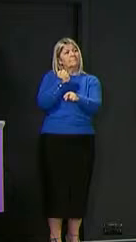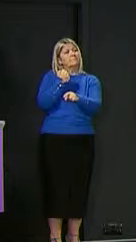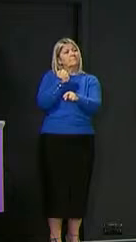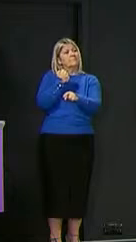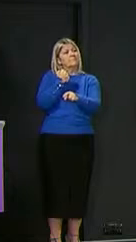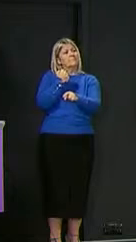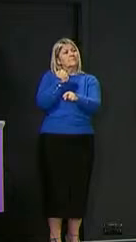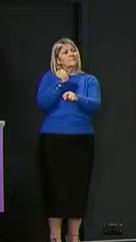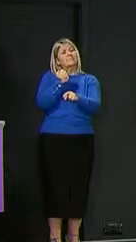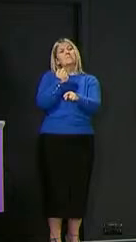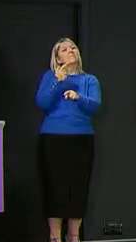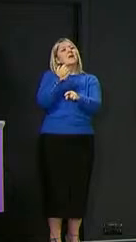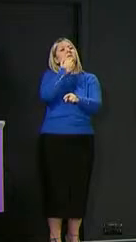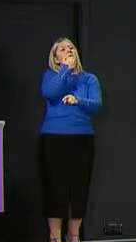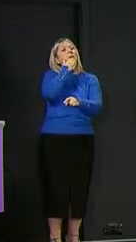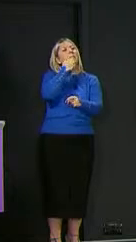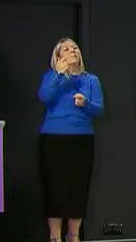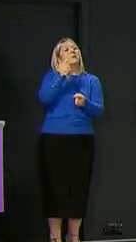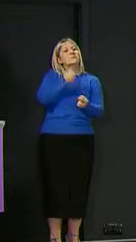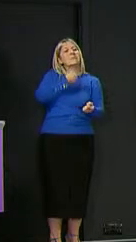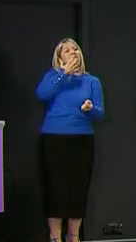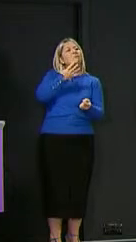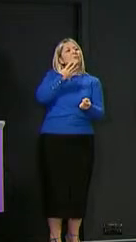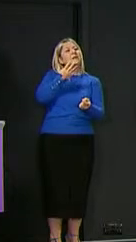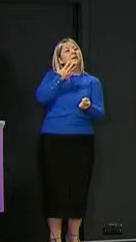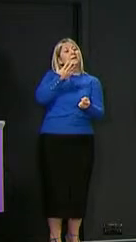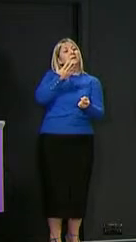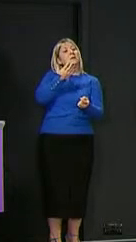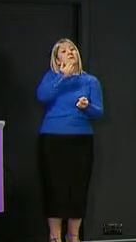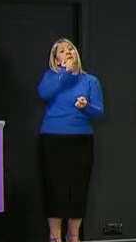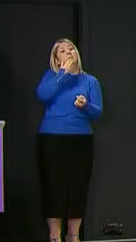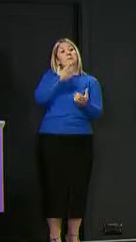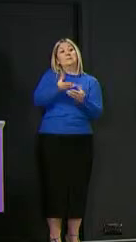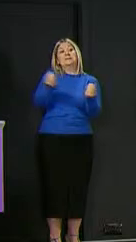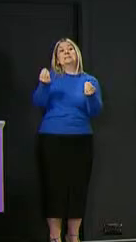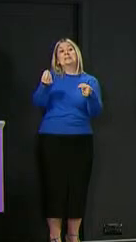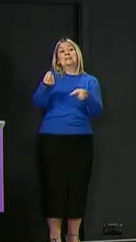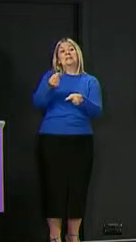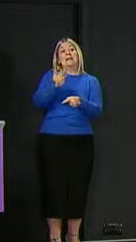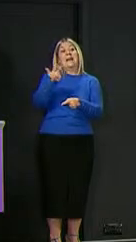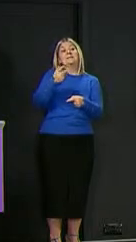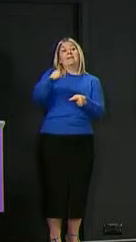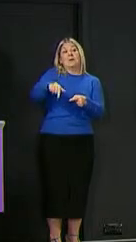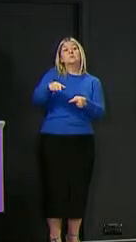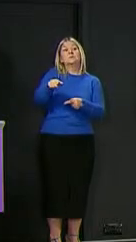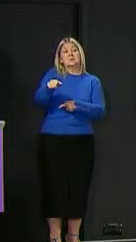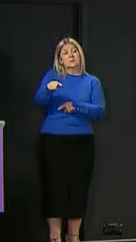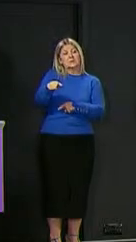new cases onto its daily total of tests and I just wondered in light of that, have similar